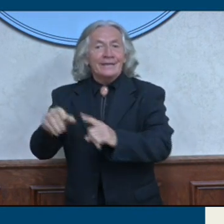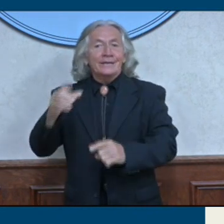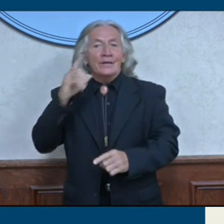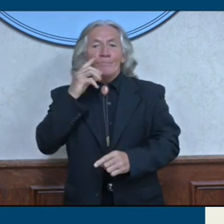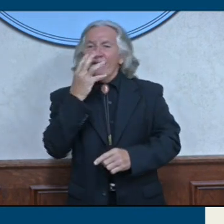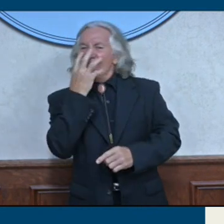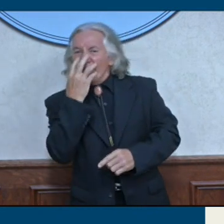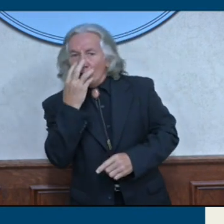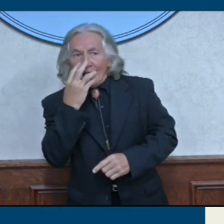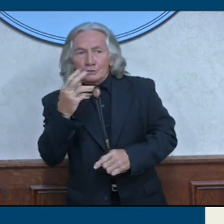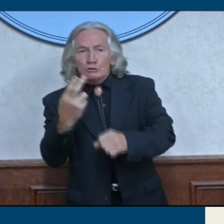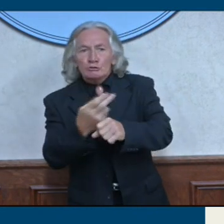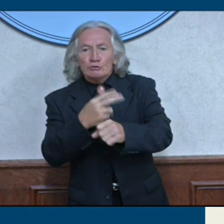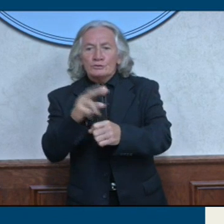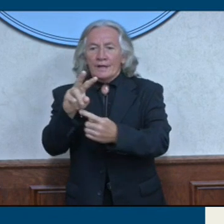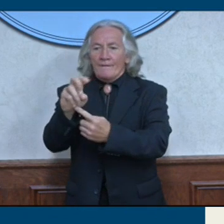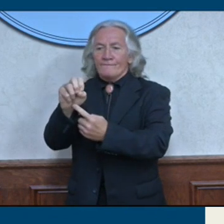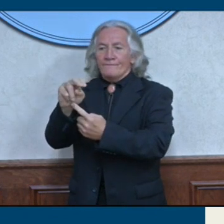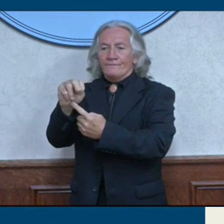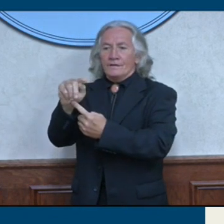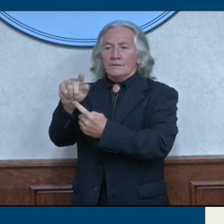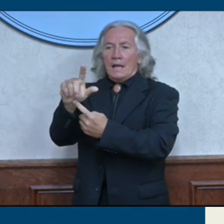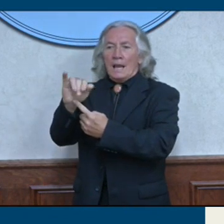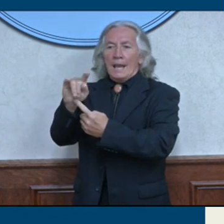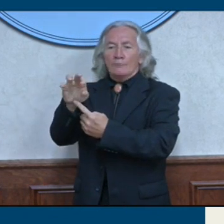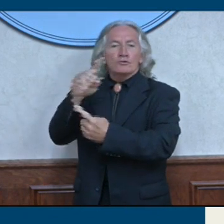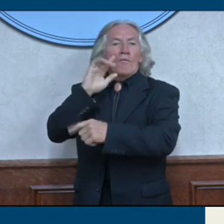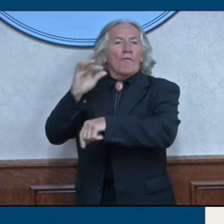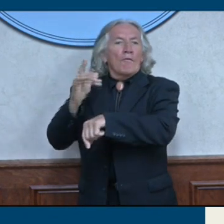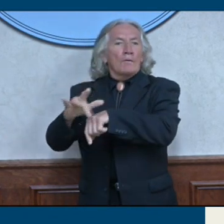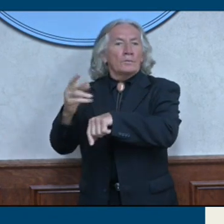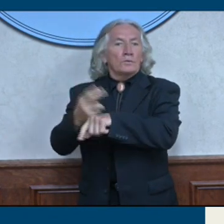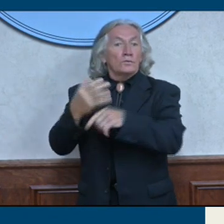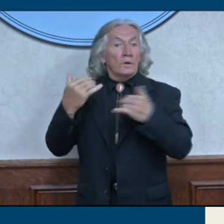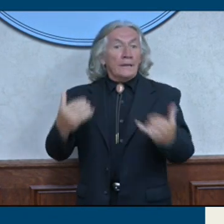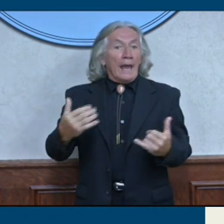YOU CAN SEE THAT WE HAVE NEARLY 6,000 CLASSIC OR